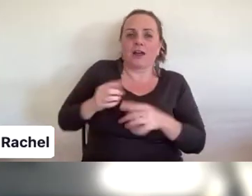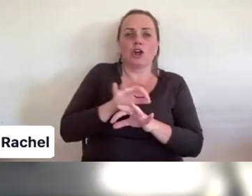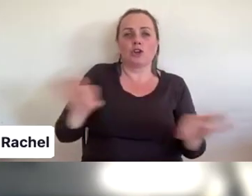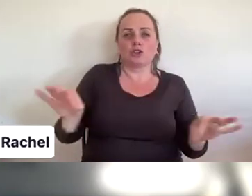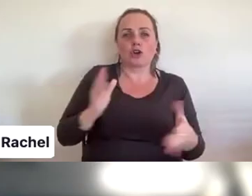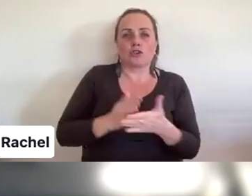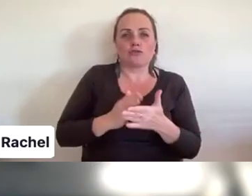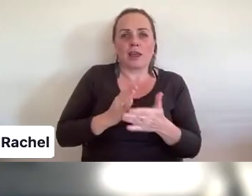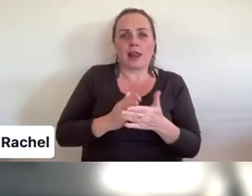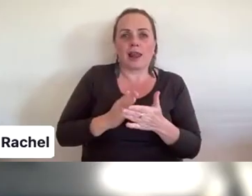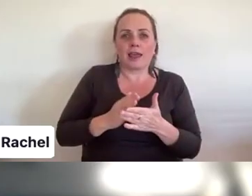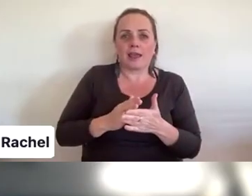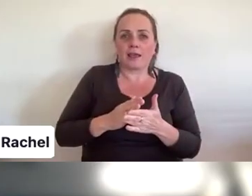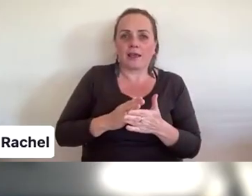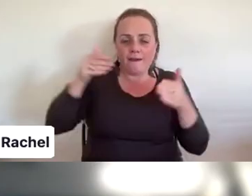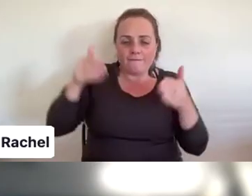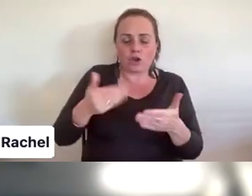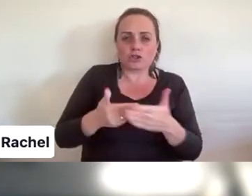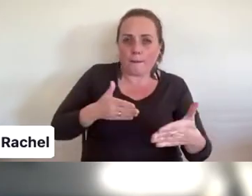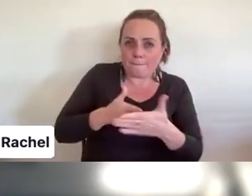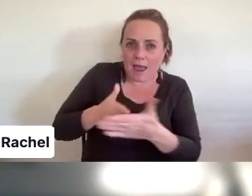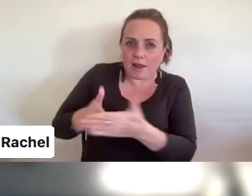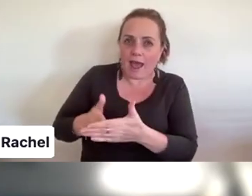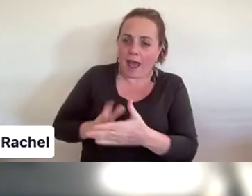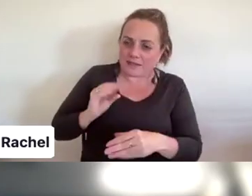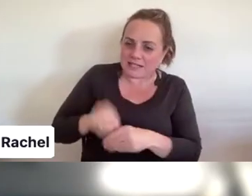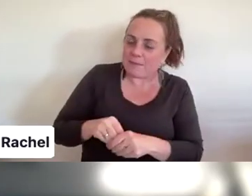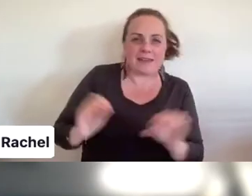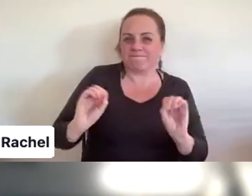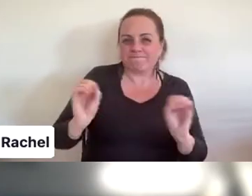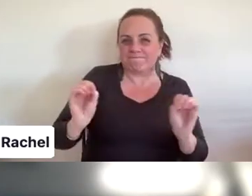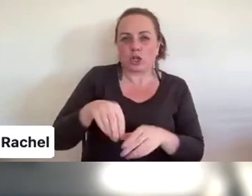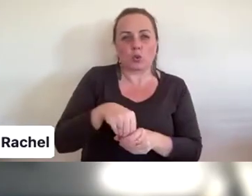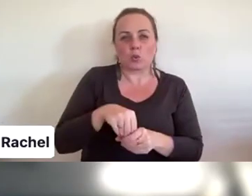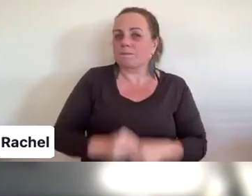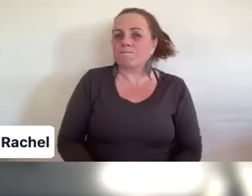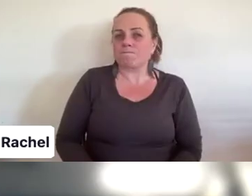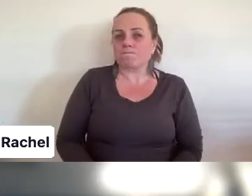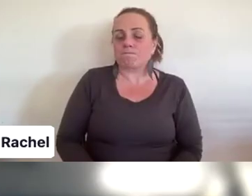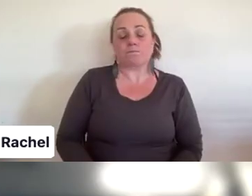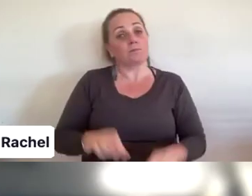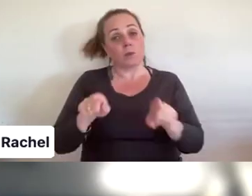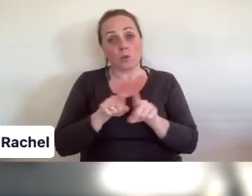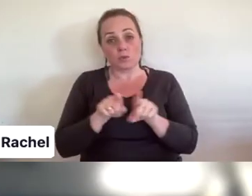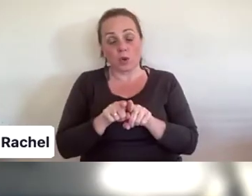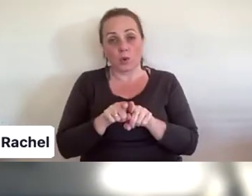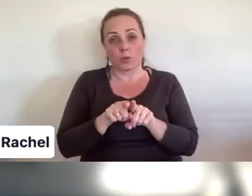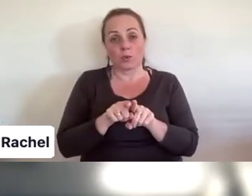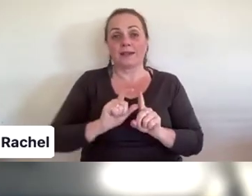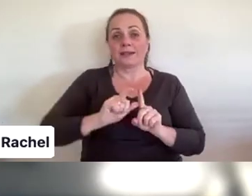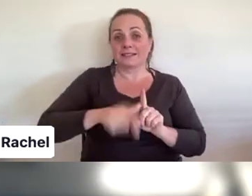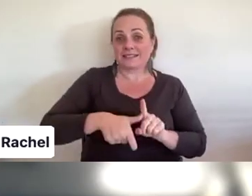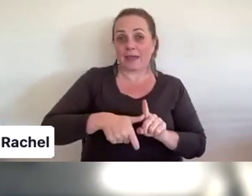or effort involved in that participation. The other thing is that disabled people tend to rely